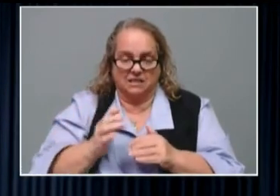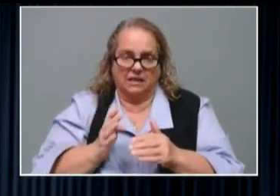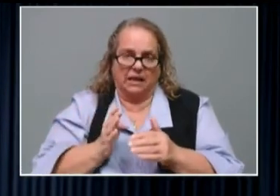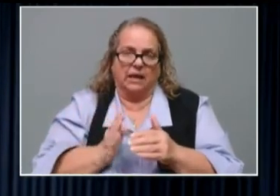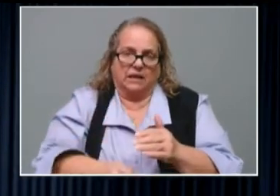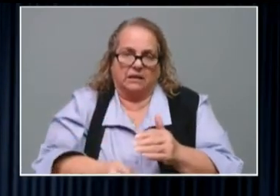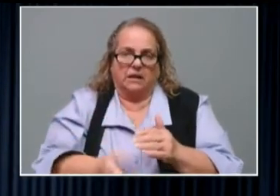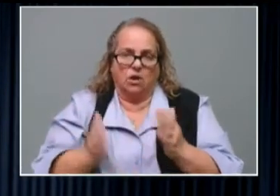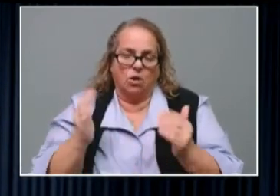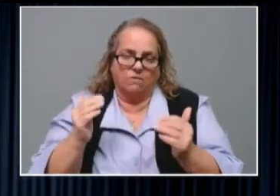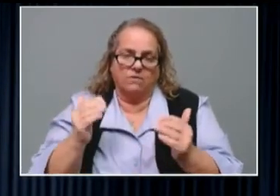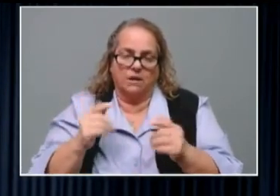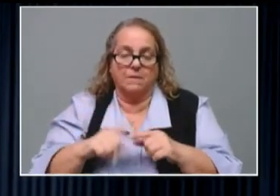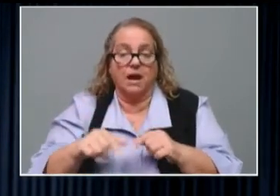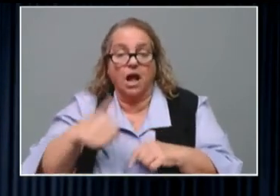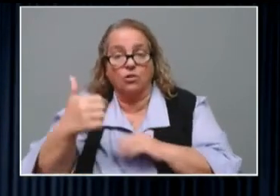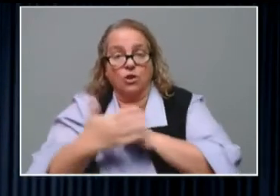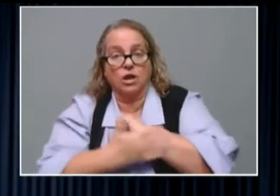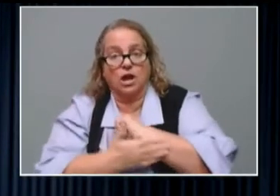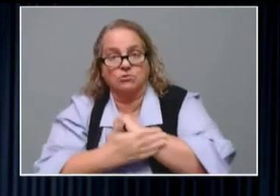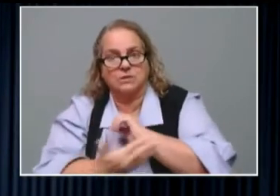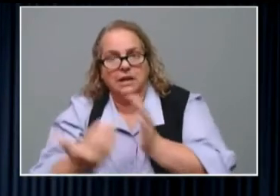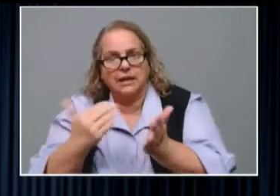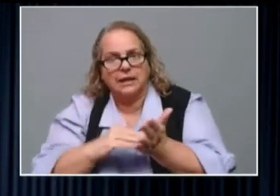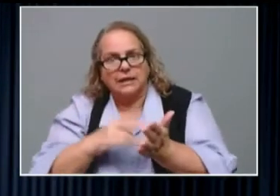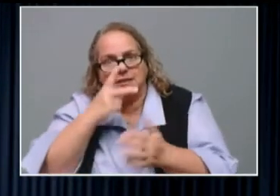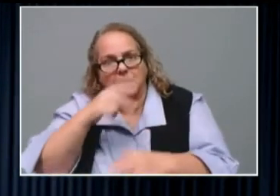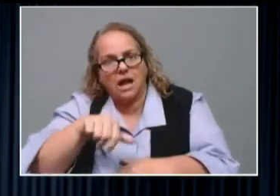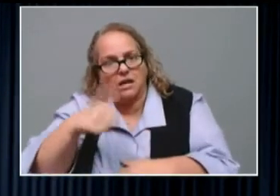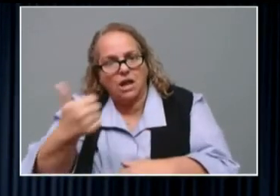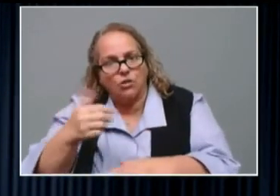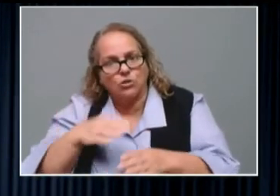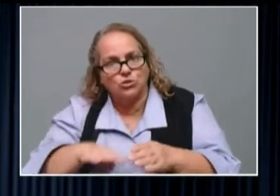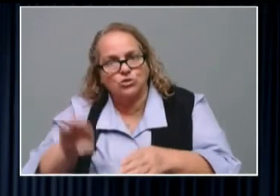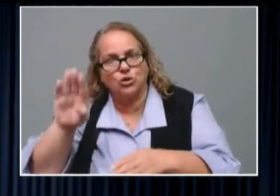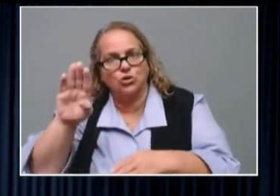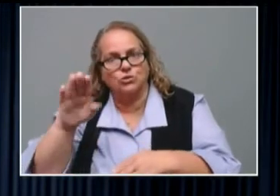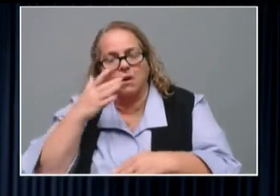other countries are again seeing a surge because of delta. The reality is